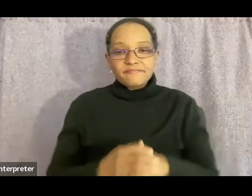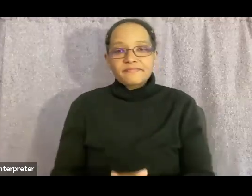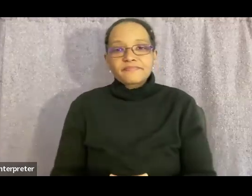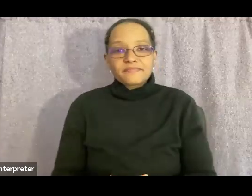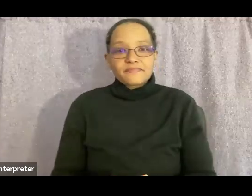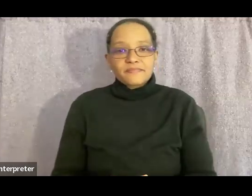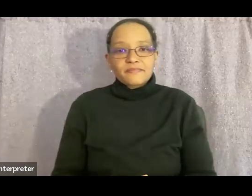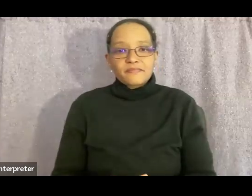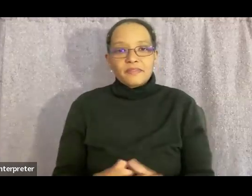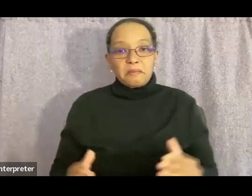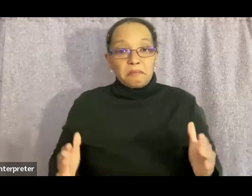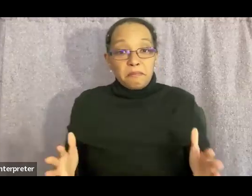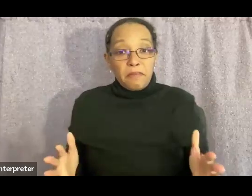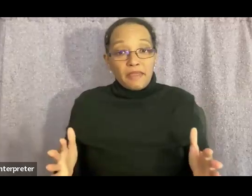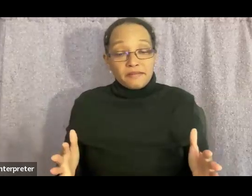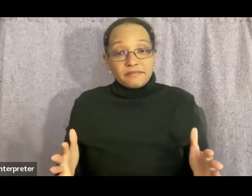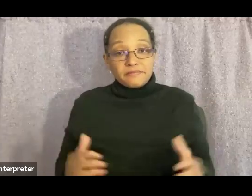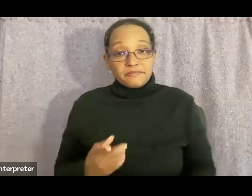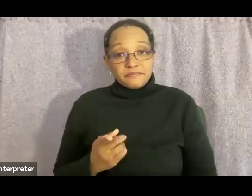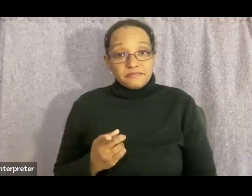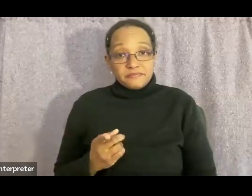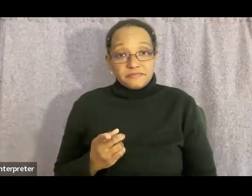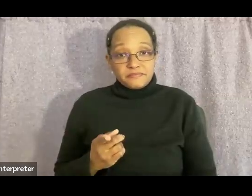then bones, breathe in.